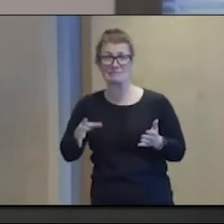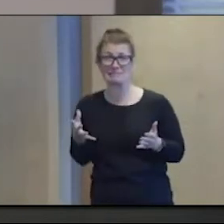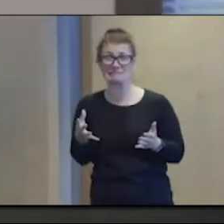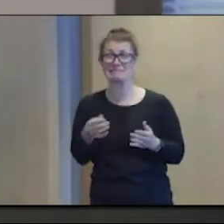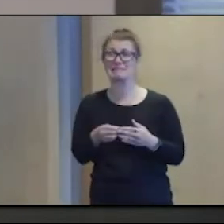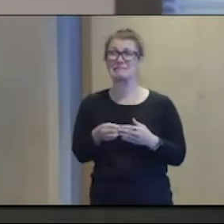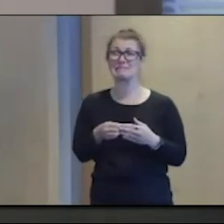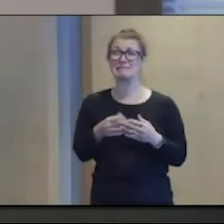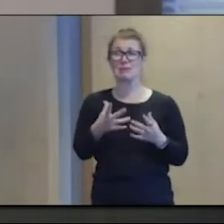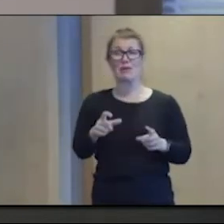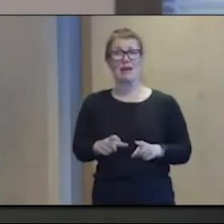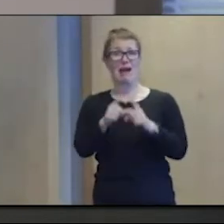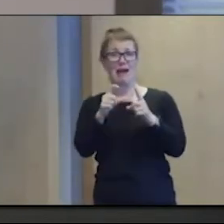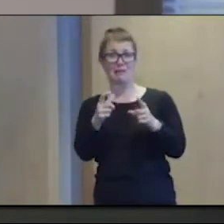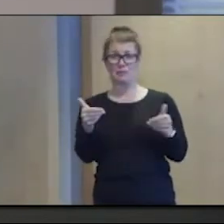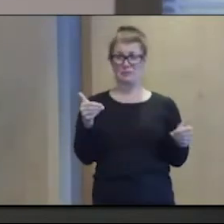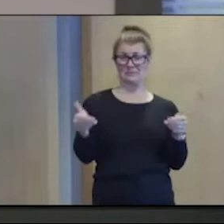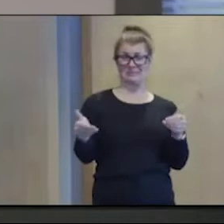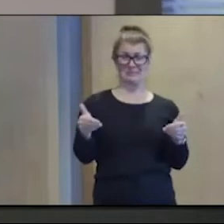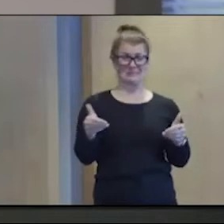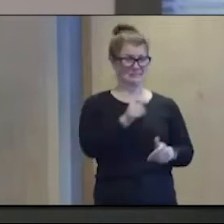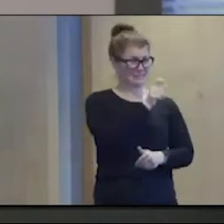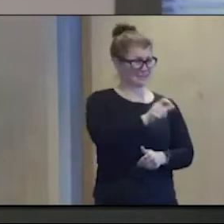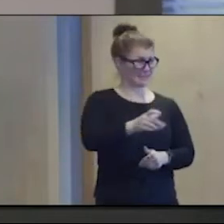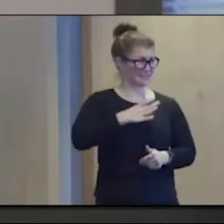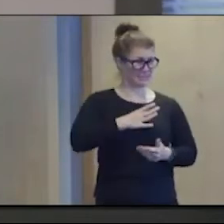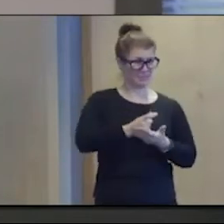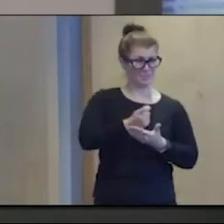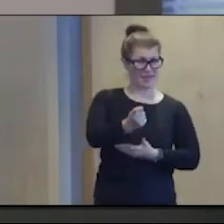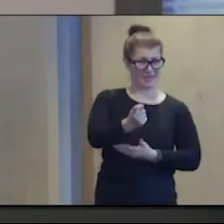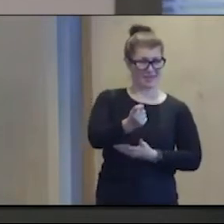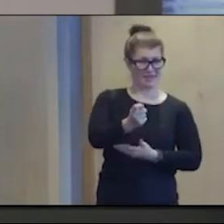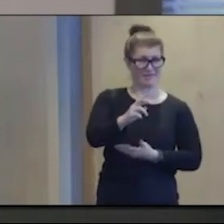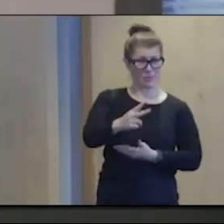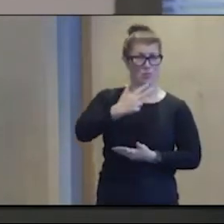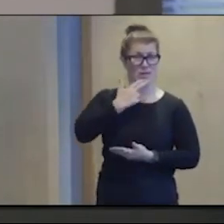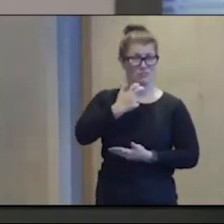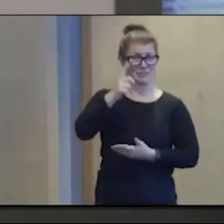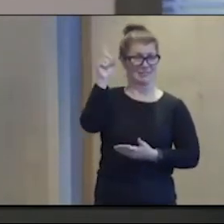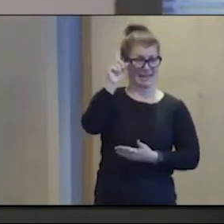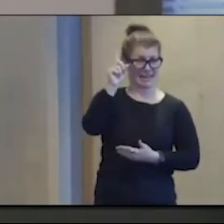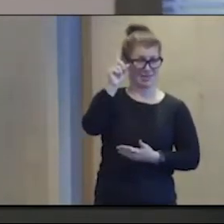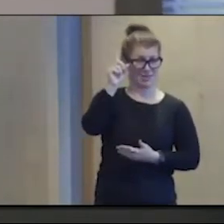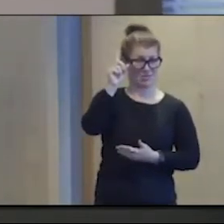customers today pay for a benefit that those customers might not see in the future.